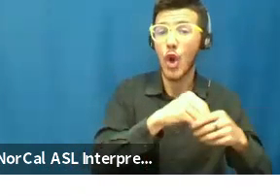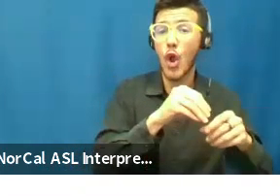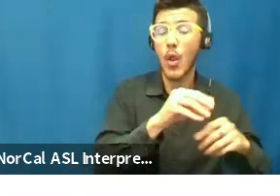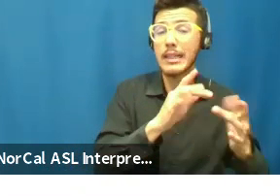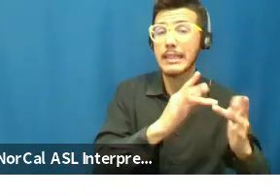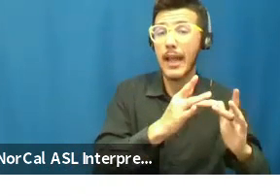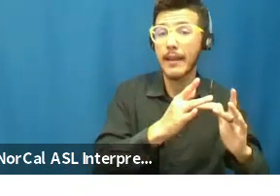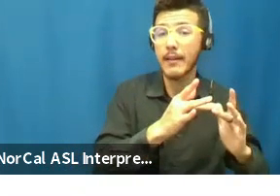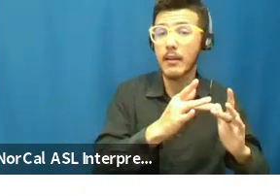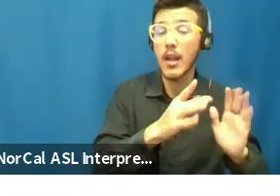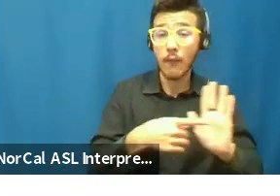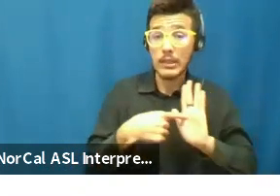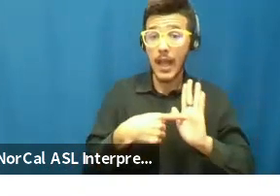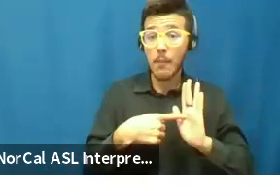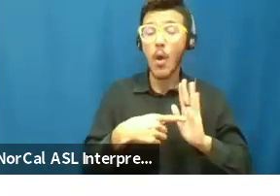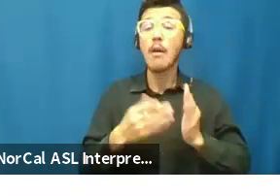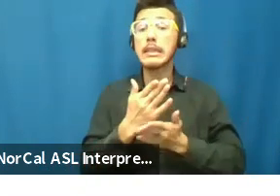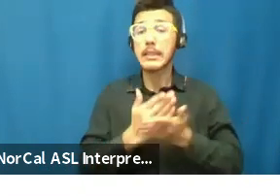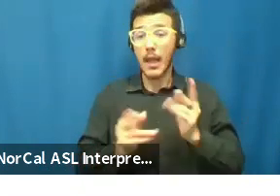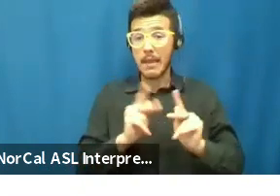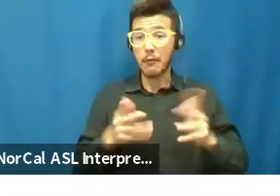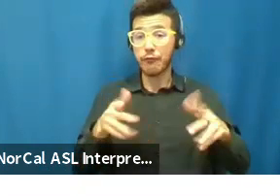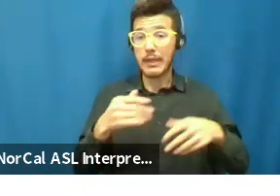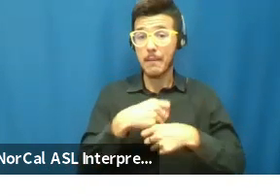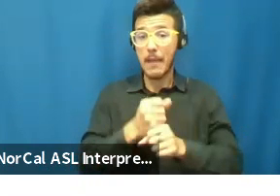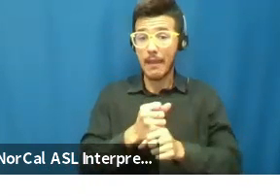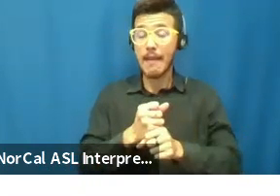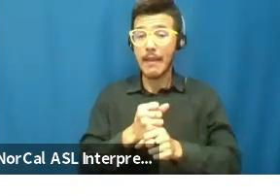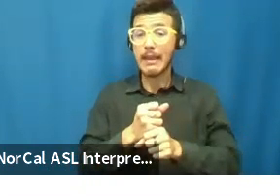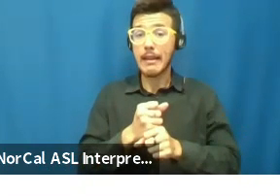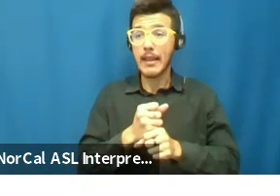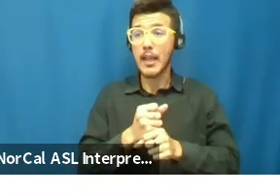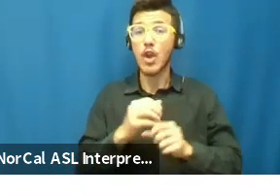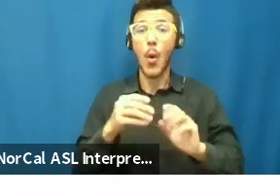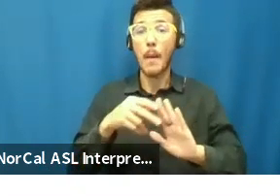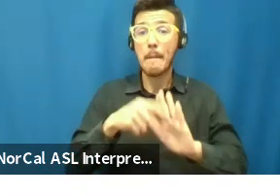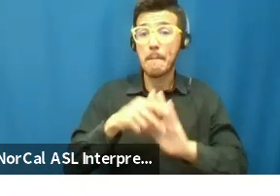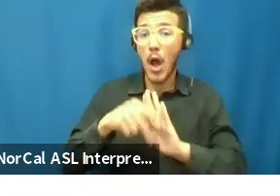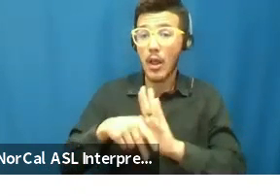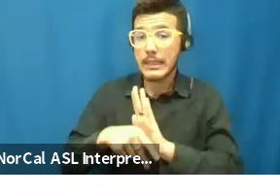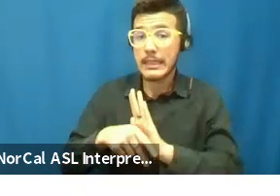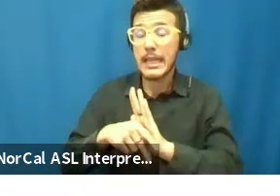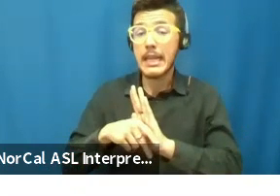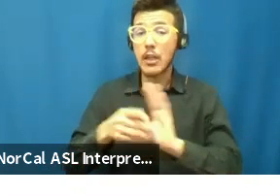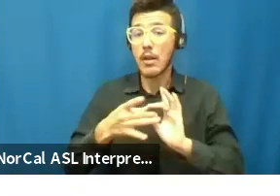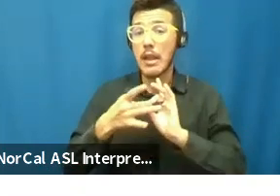some people have created at their organization policies around service animals, and others would